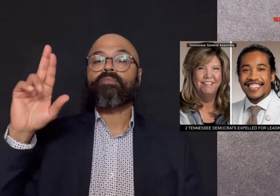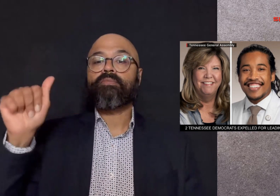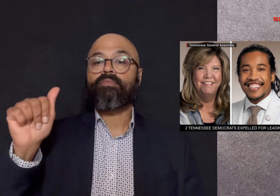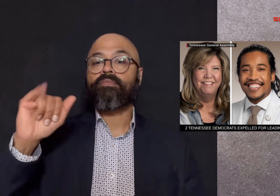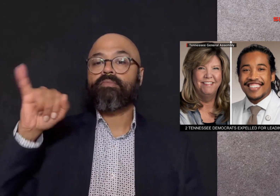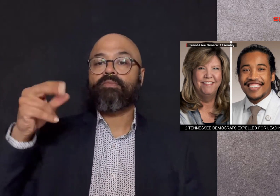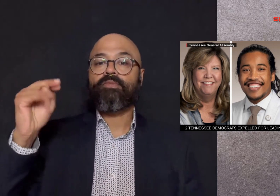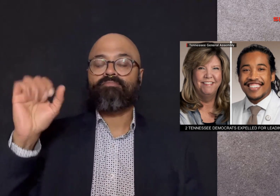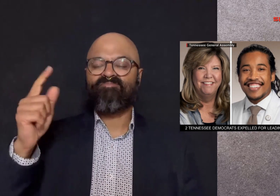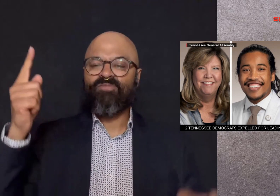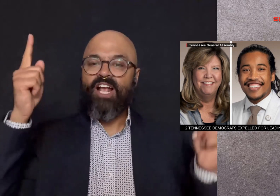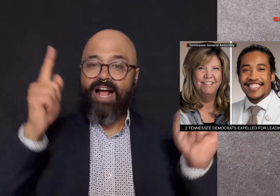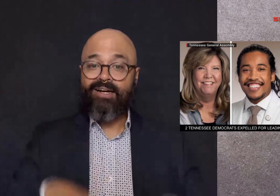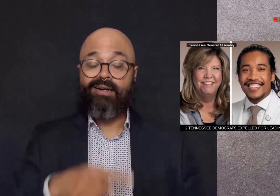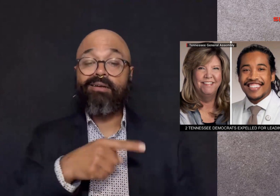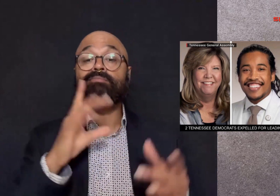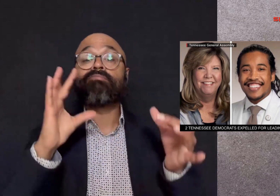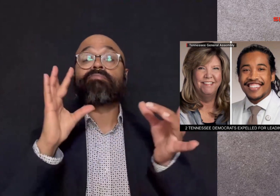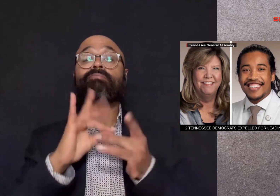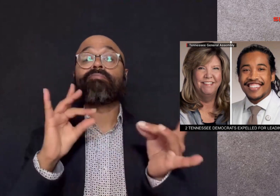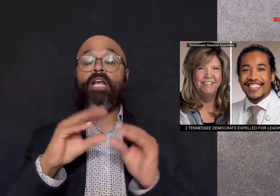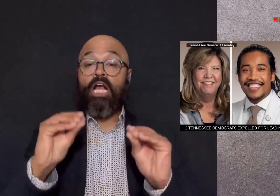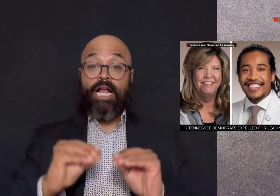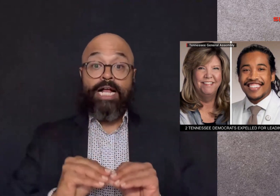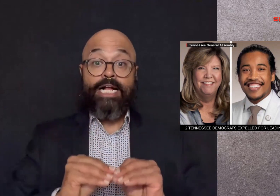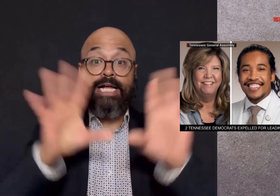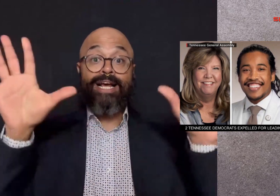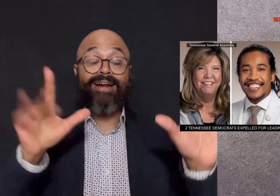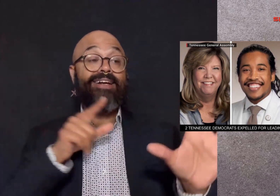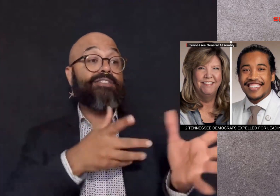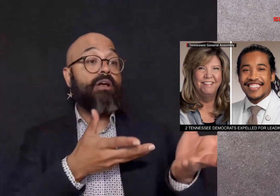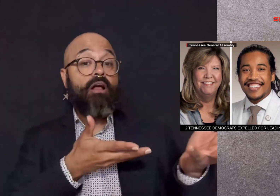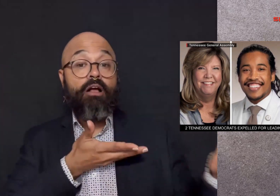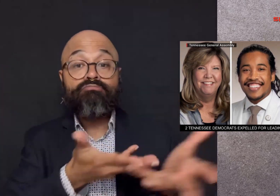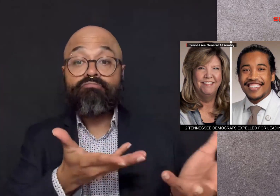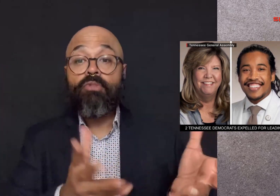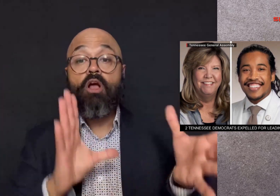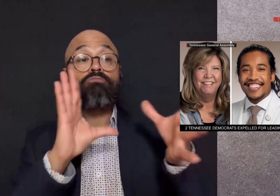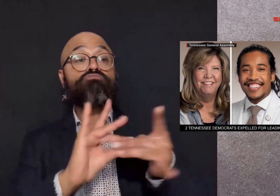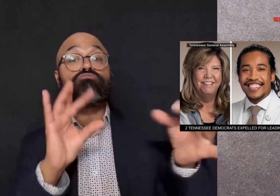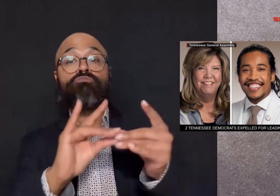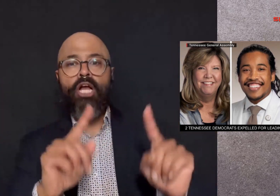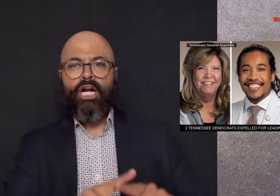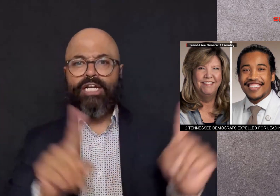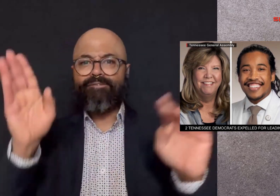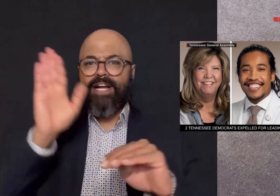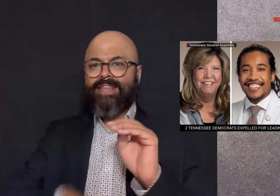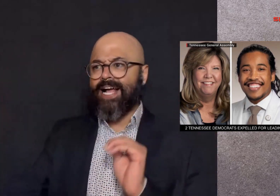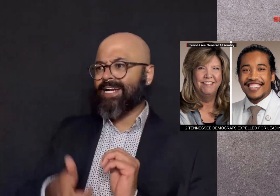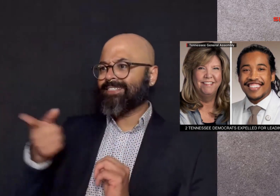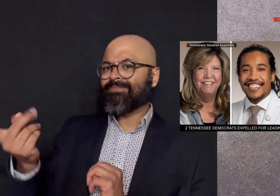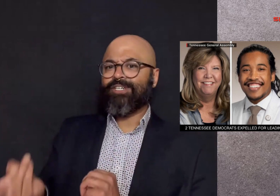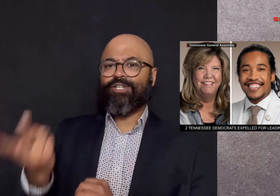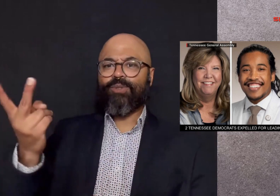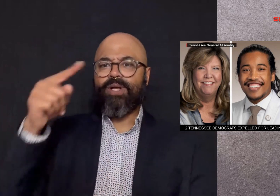Gloria Jones agrees she says it's clear she was treated and talk to differently than